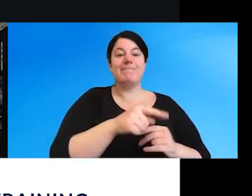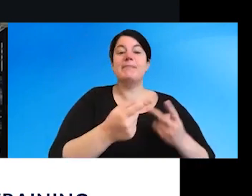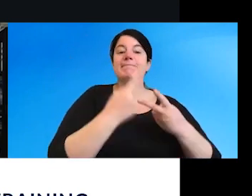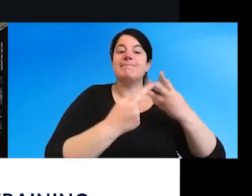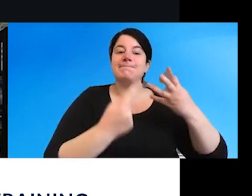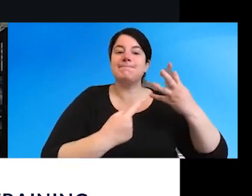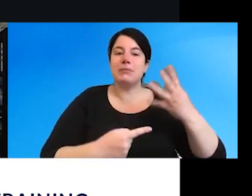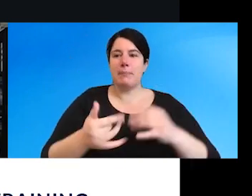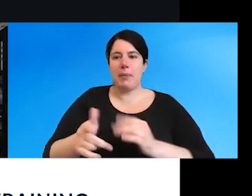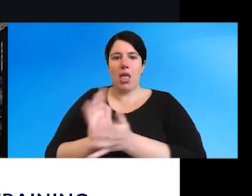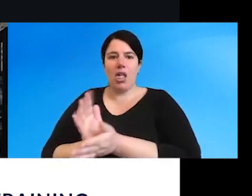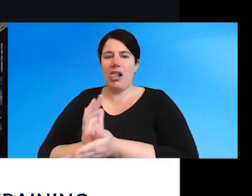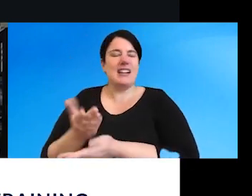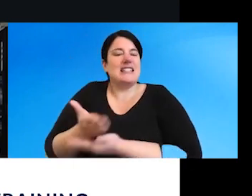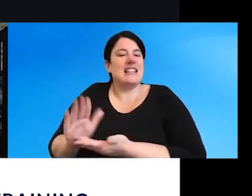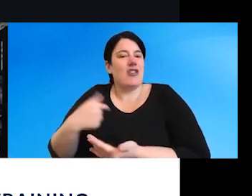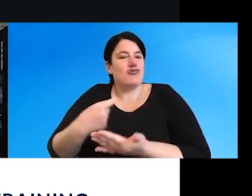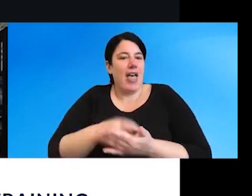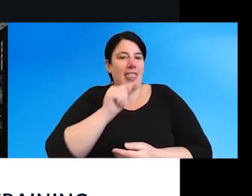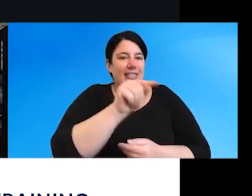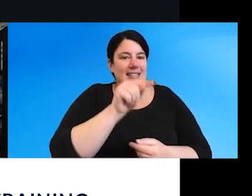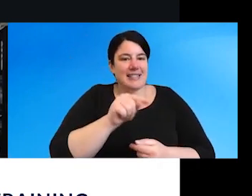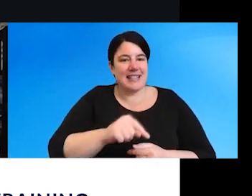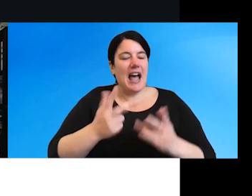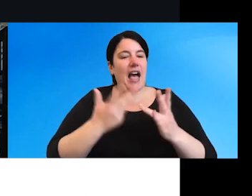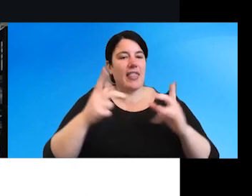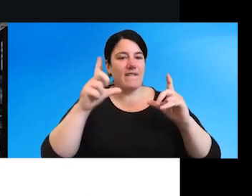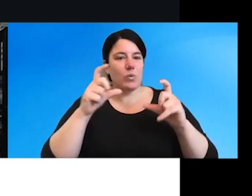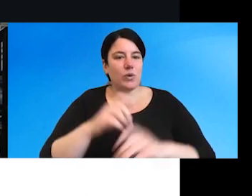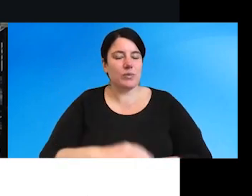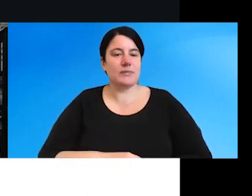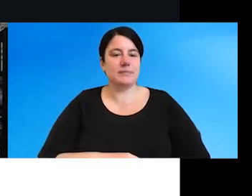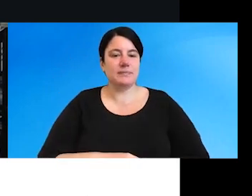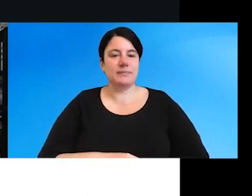in doing something you wouldn't usually for a photo. We have done